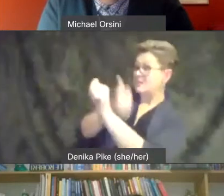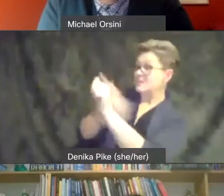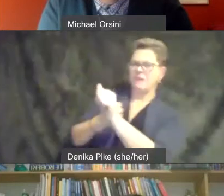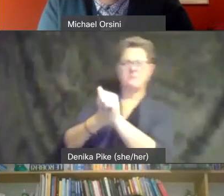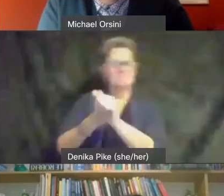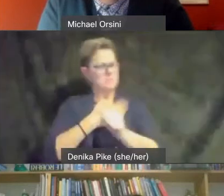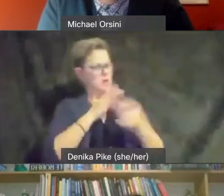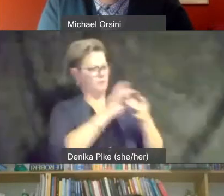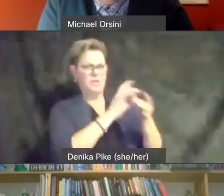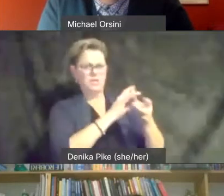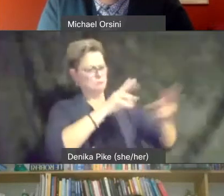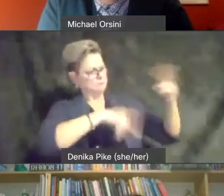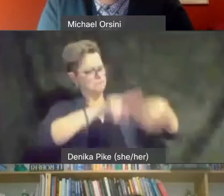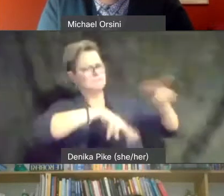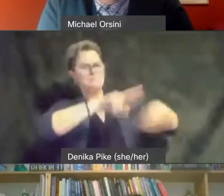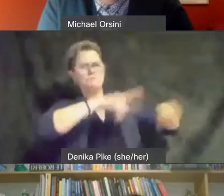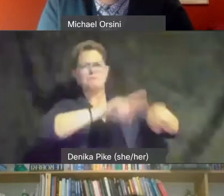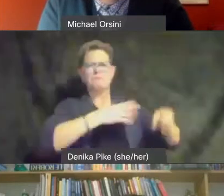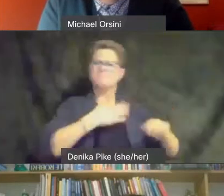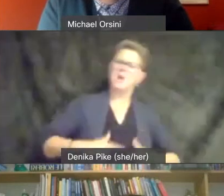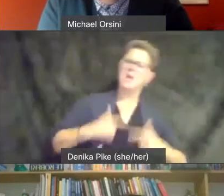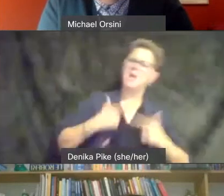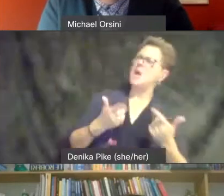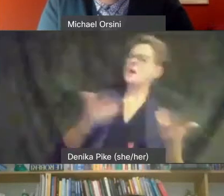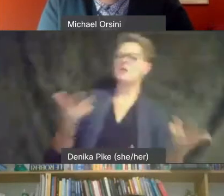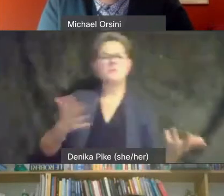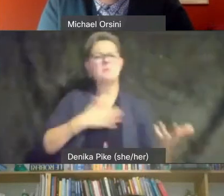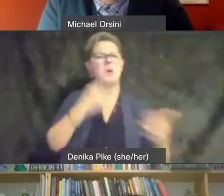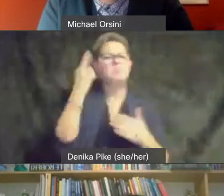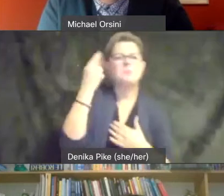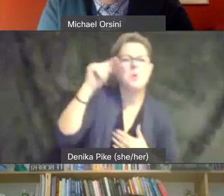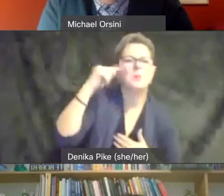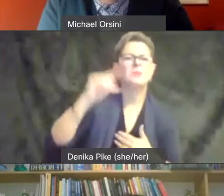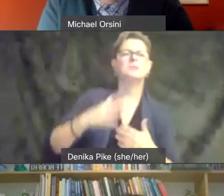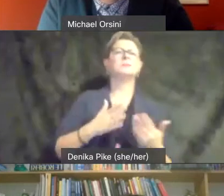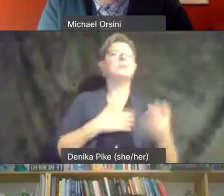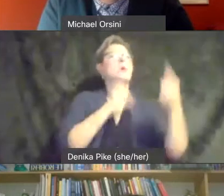um, what they're doing with their life, there's, you know, there's all those kind of things like, there's, there's the obvious ones and I know Michael,